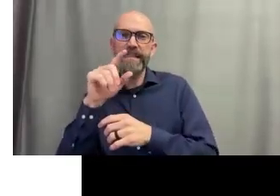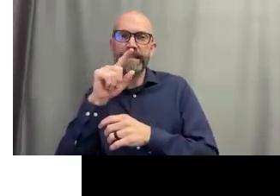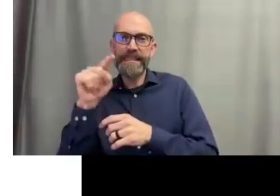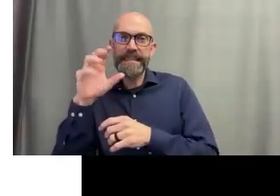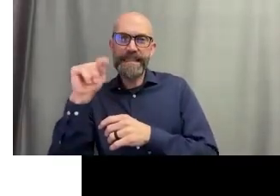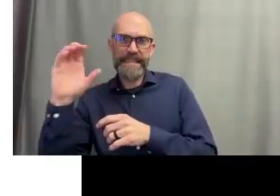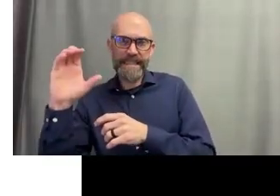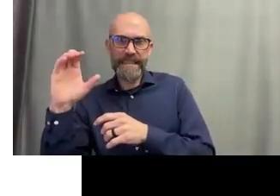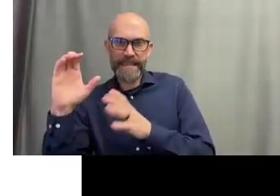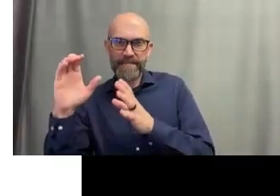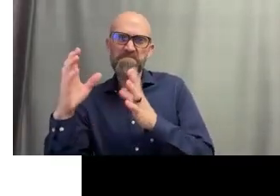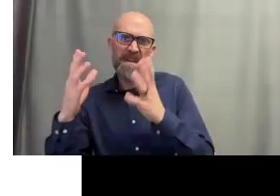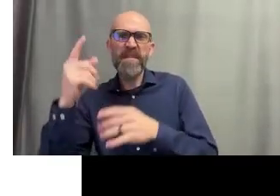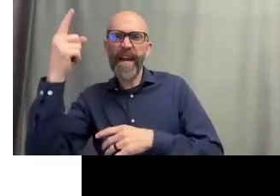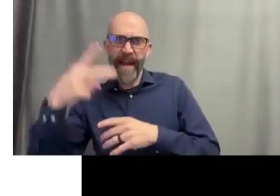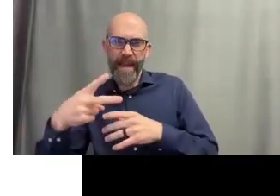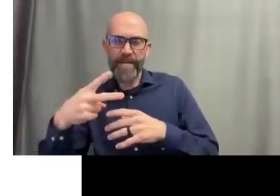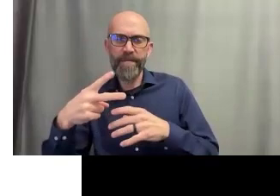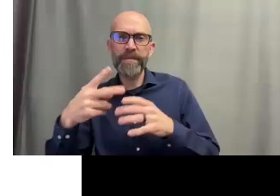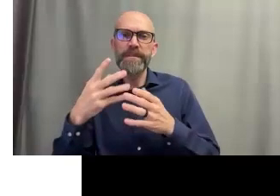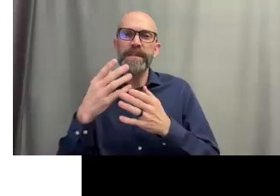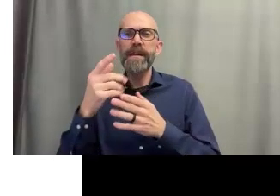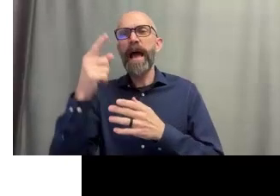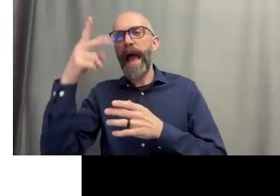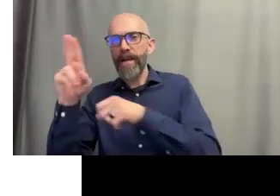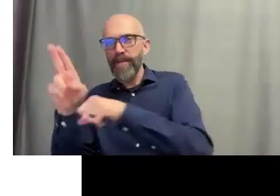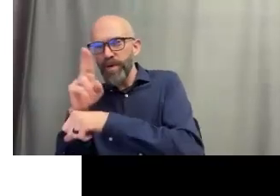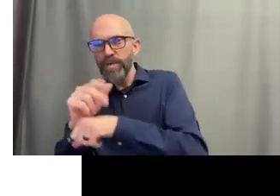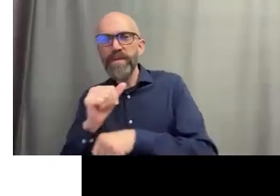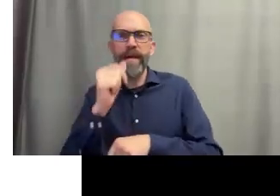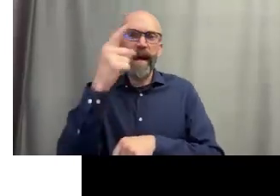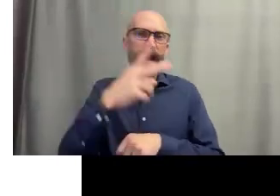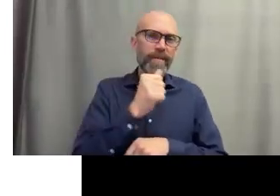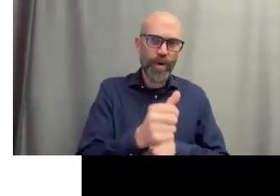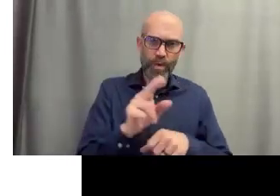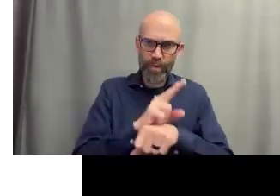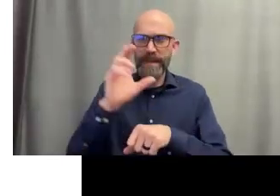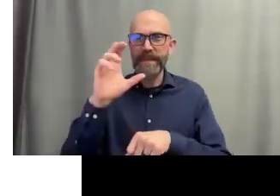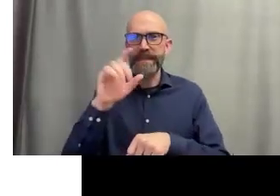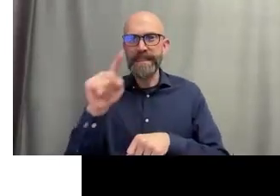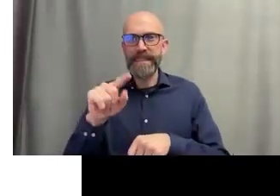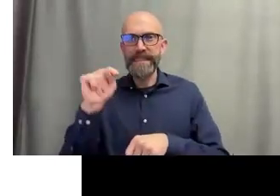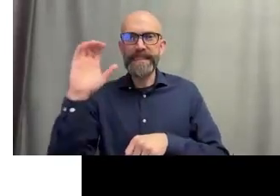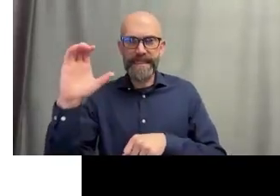Comm instructors use ZTC, about half do not. And so we would just have to